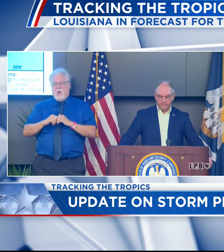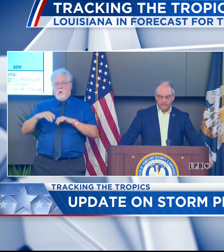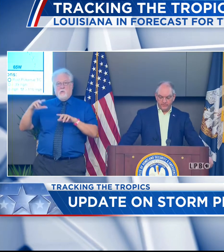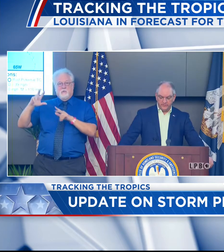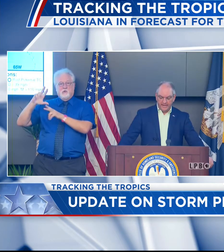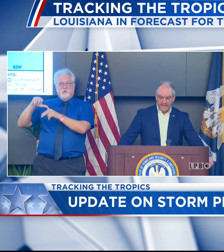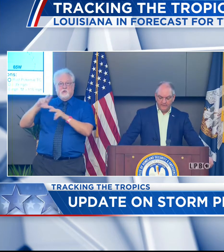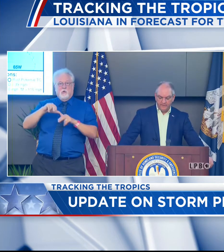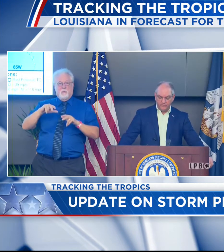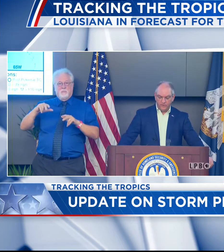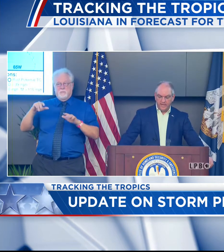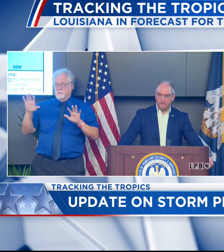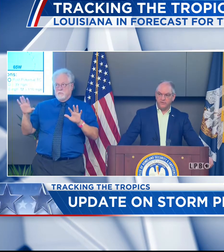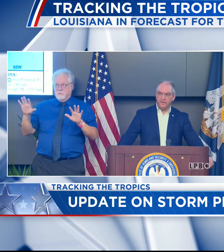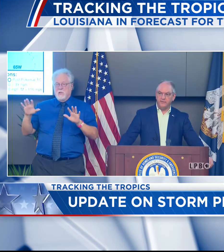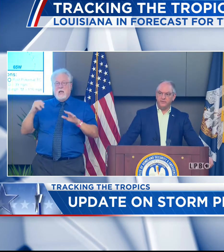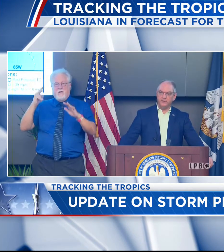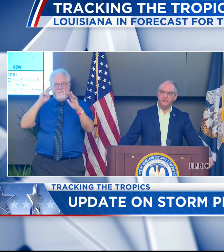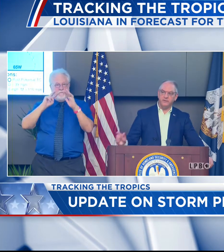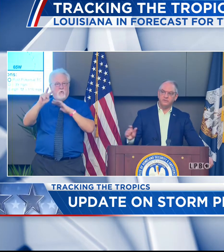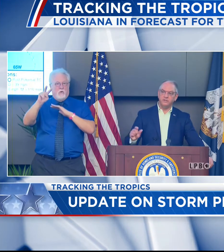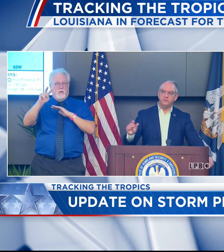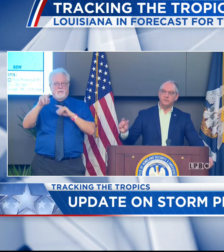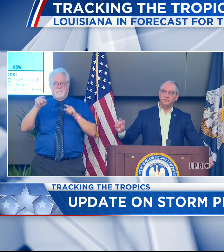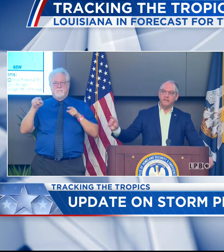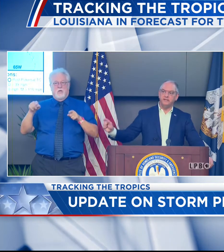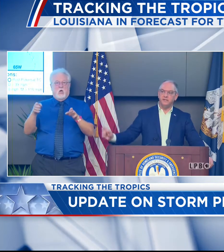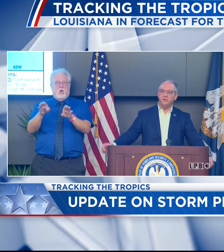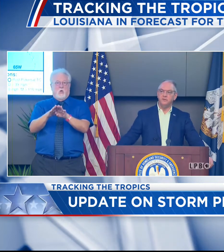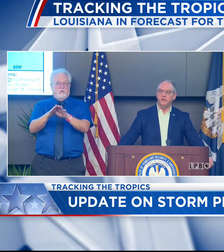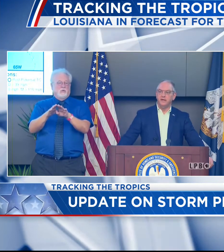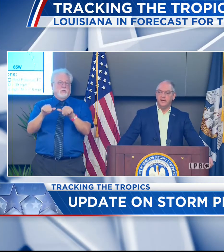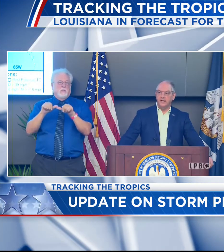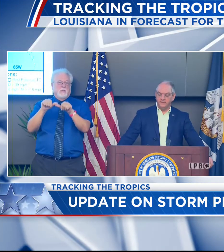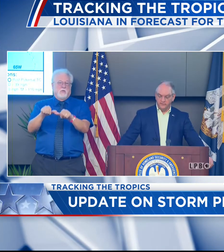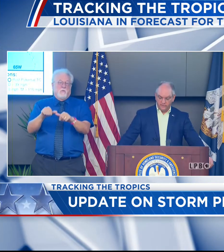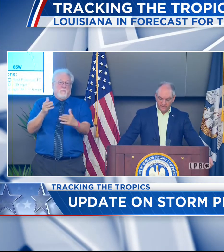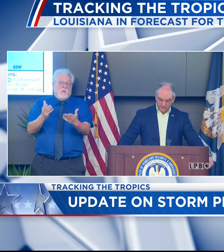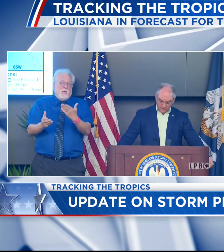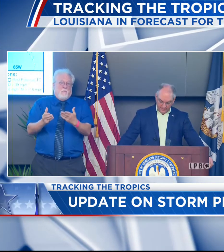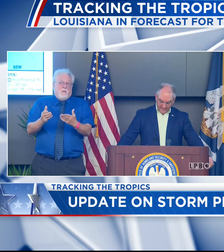ADMINISTERING ACROSS THE STATE OF LOUISIANA. LIKELY, BECAUSE OF THE WAY THESE